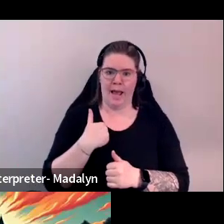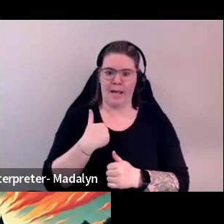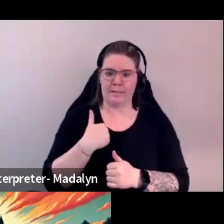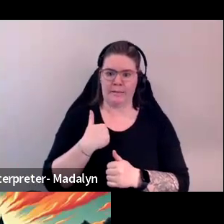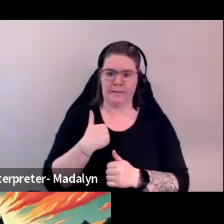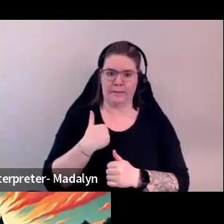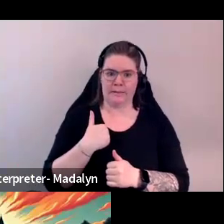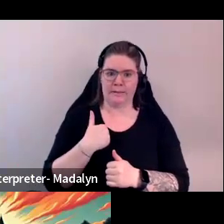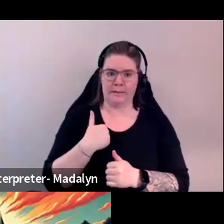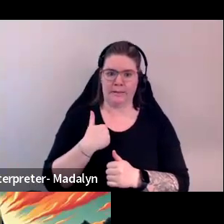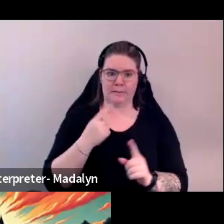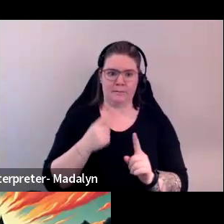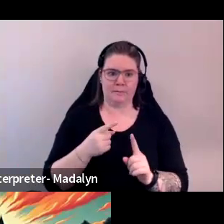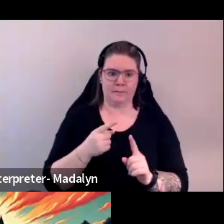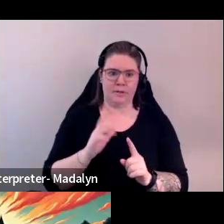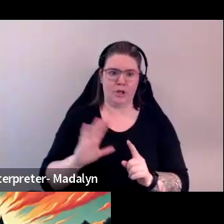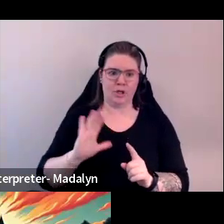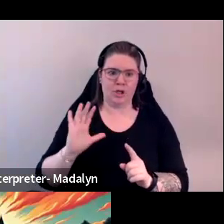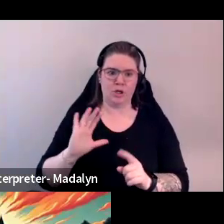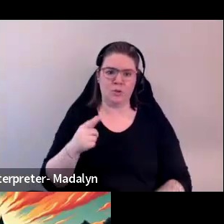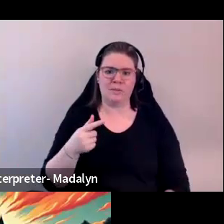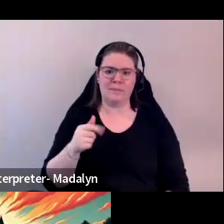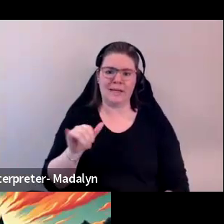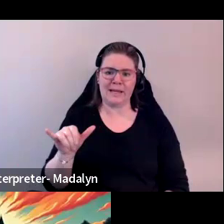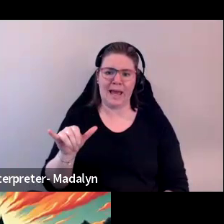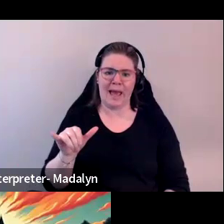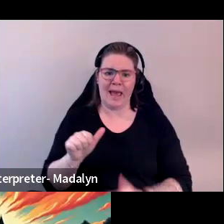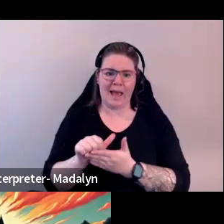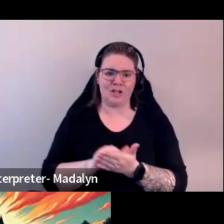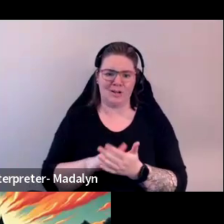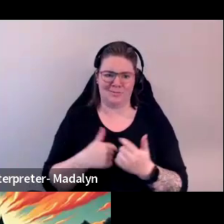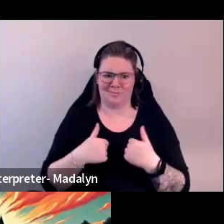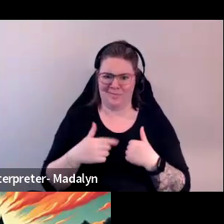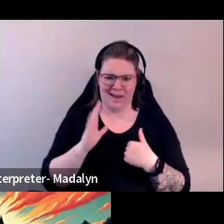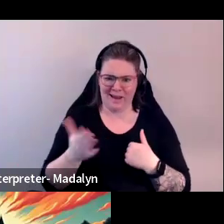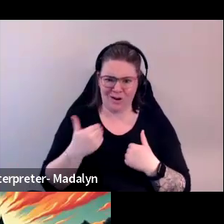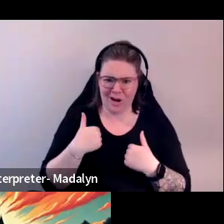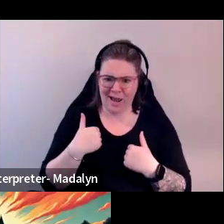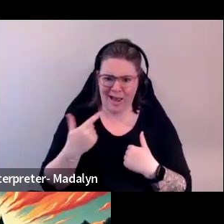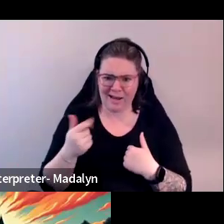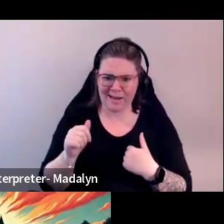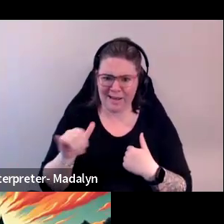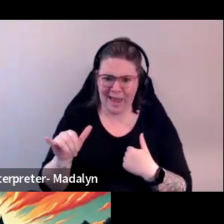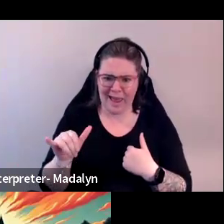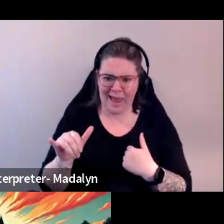Don Dew: used to be the gay agenda. Don Dew: I never had that part. I never had the agenda for that. I didn't know what happened, but there's